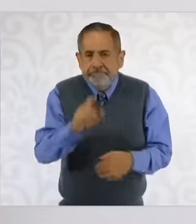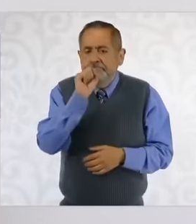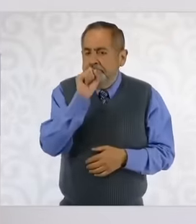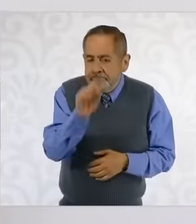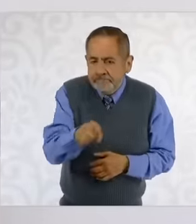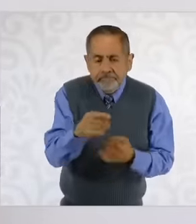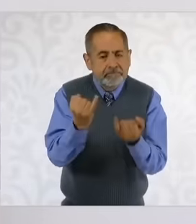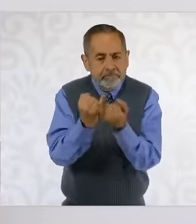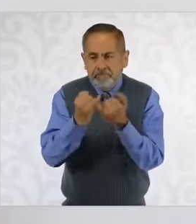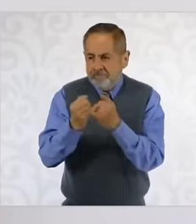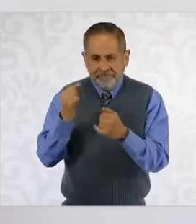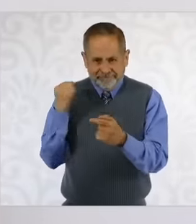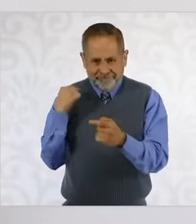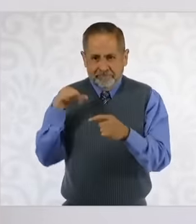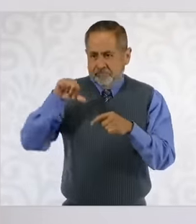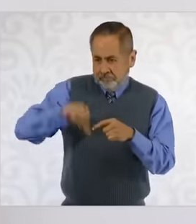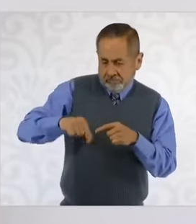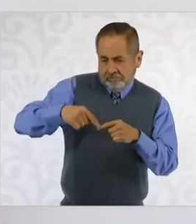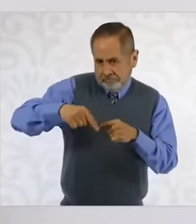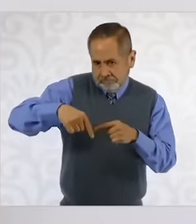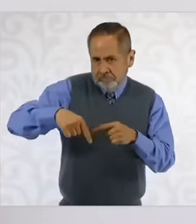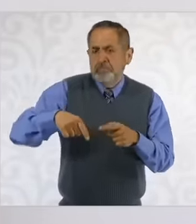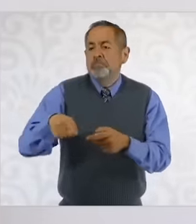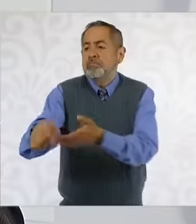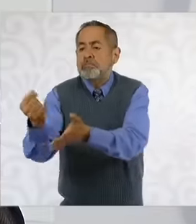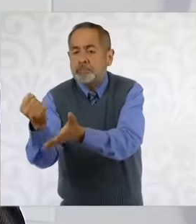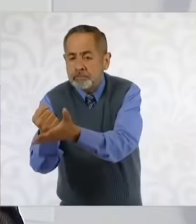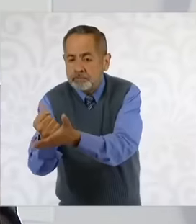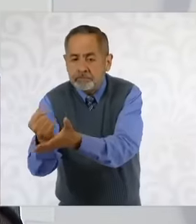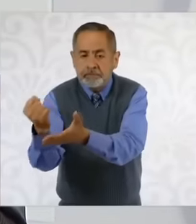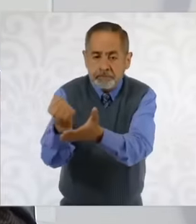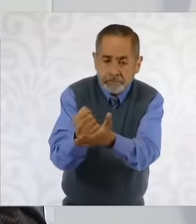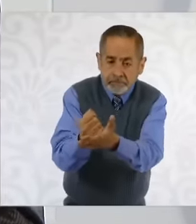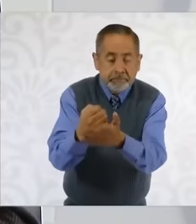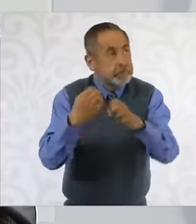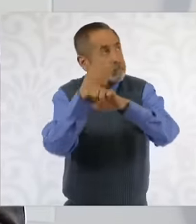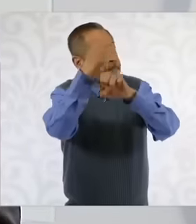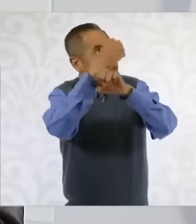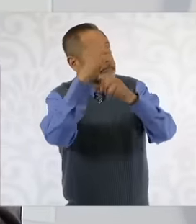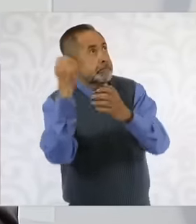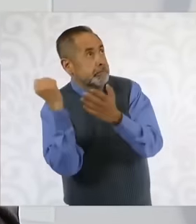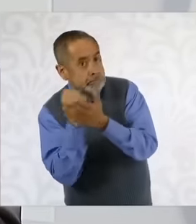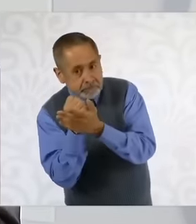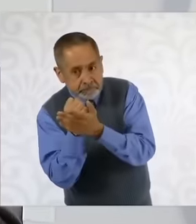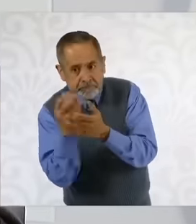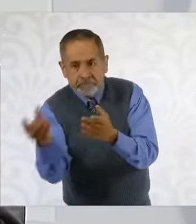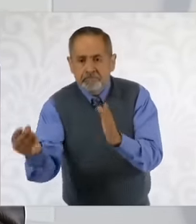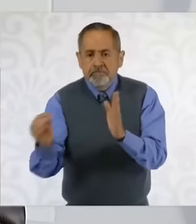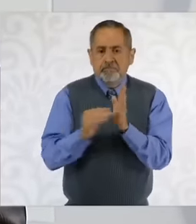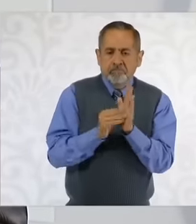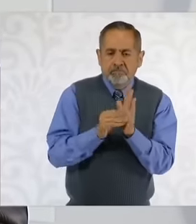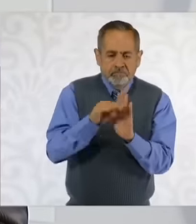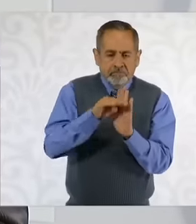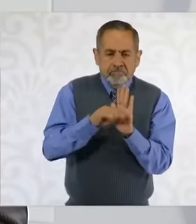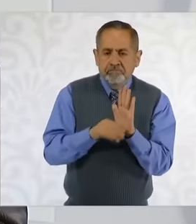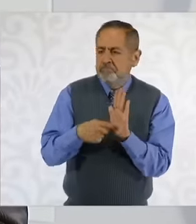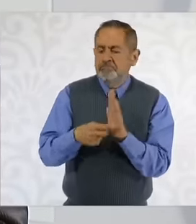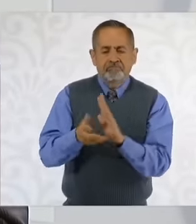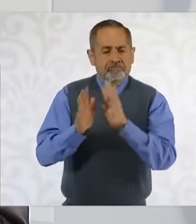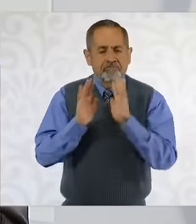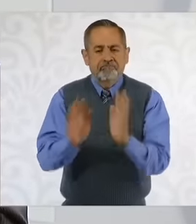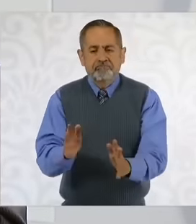constitutional rank recognize in the Magna Carta what already exists as a legal reality and as